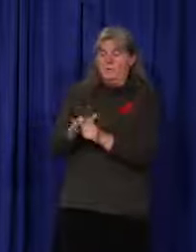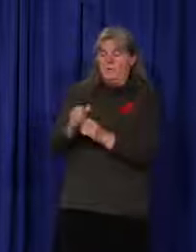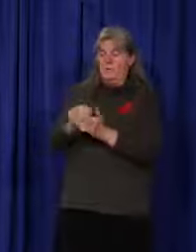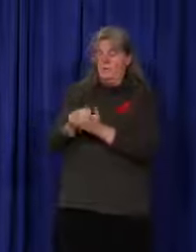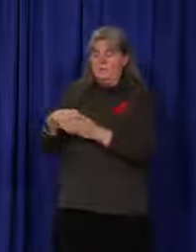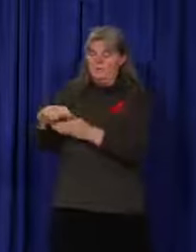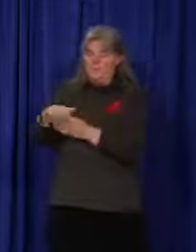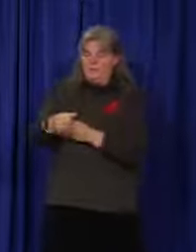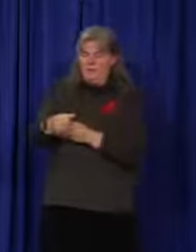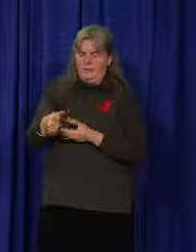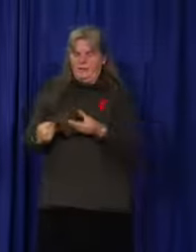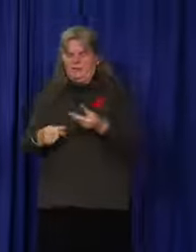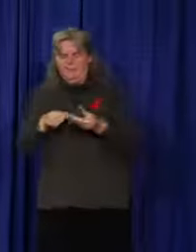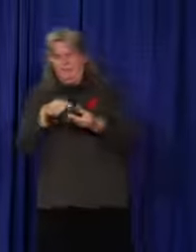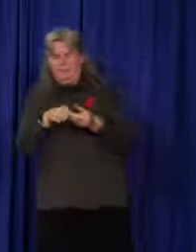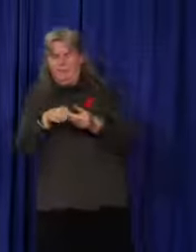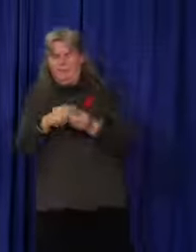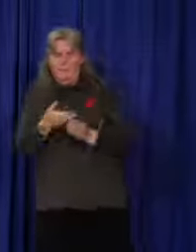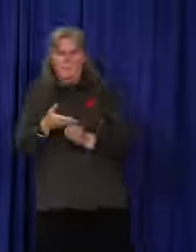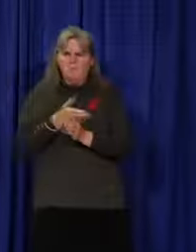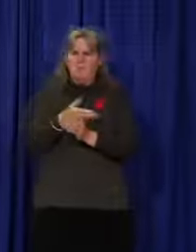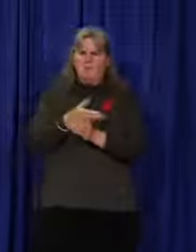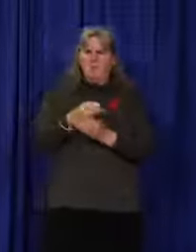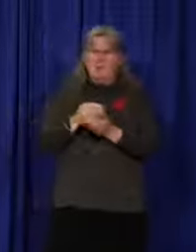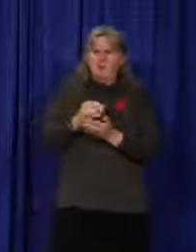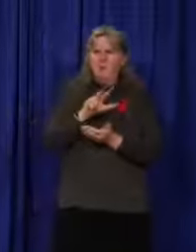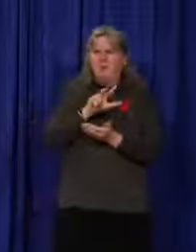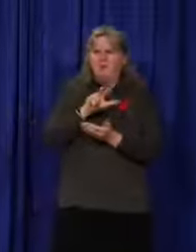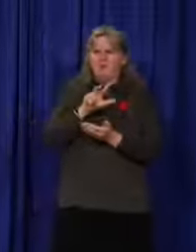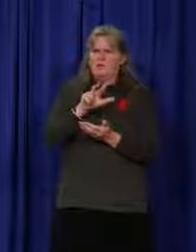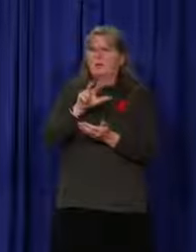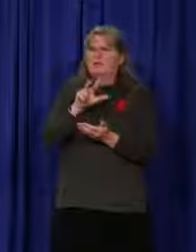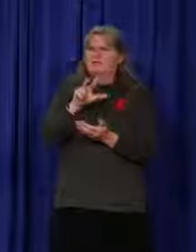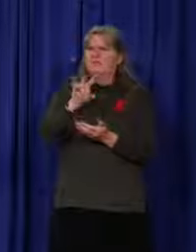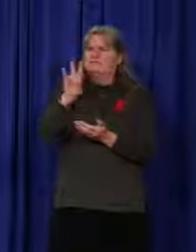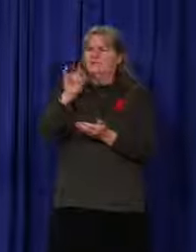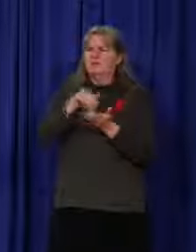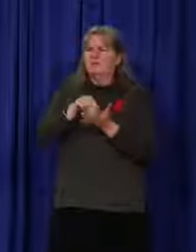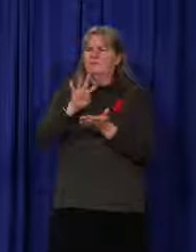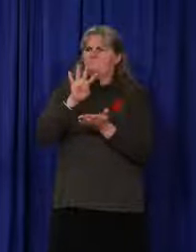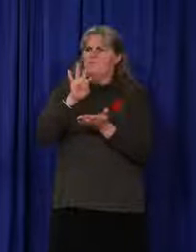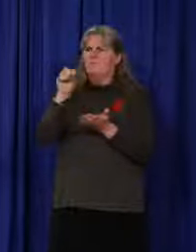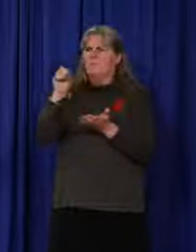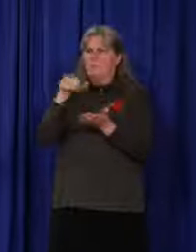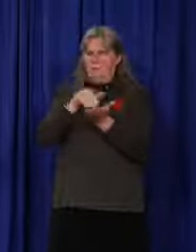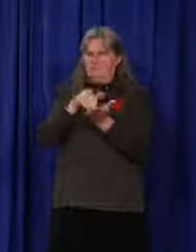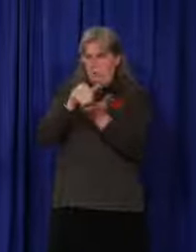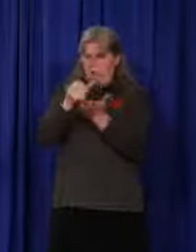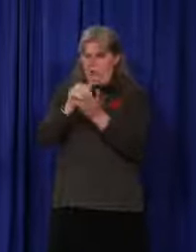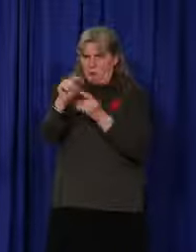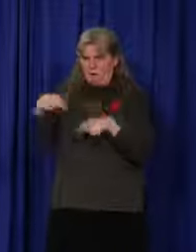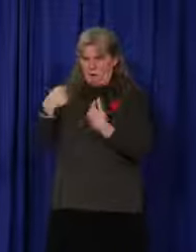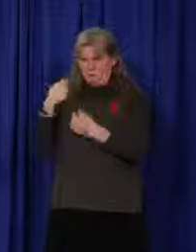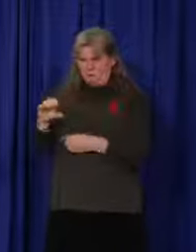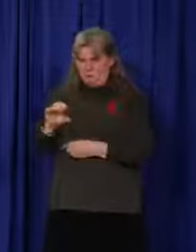specific reasons why we would have a little bit more of a cost here. And we're very happy that the Federal Government has acknowledged that for all of the